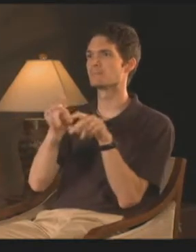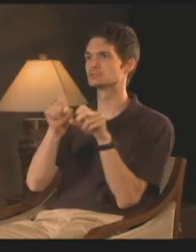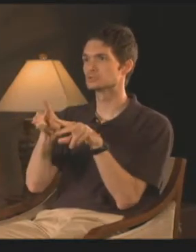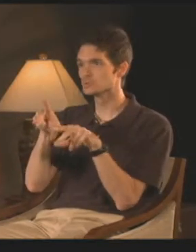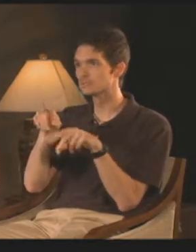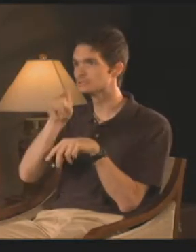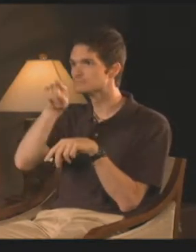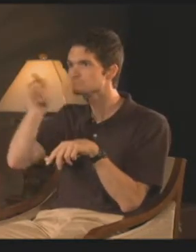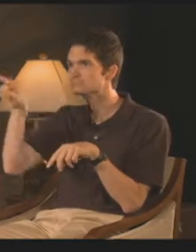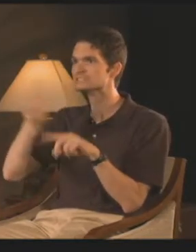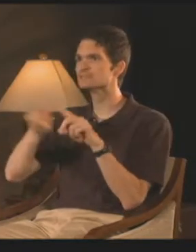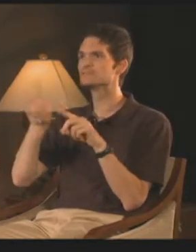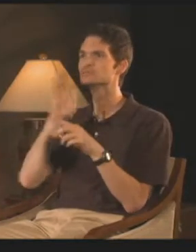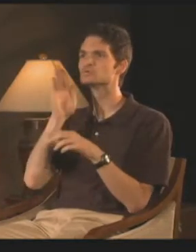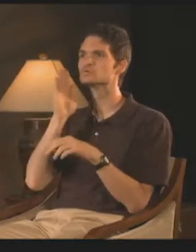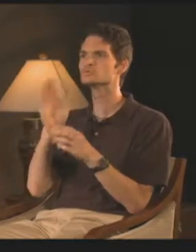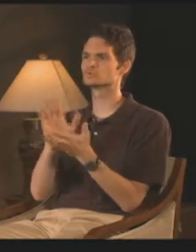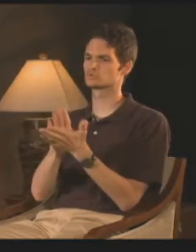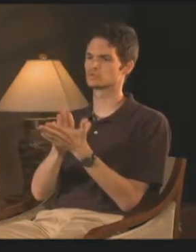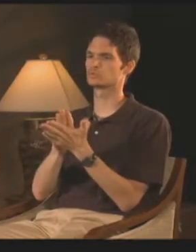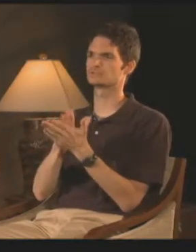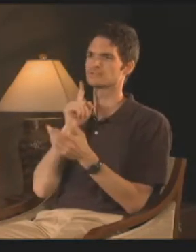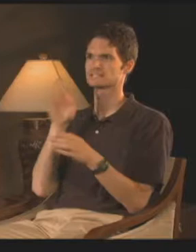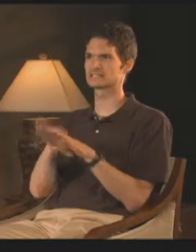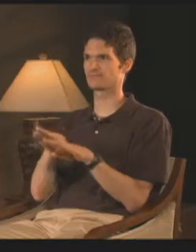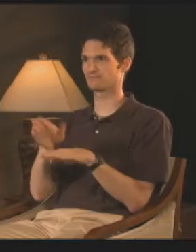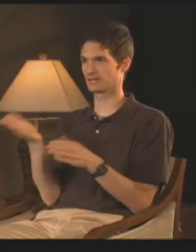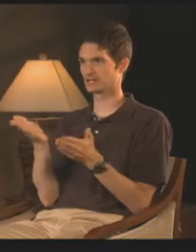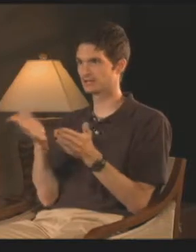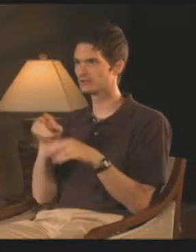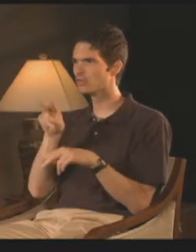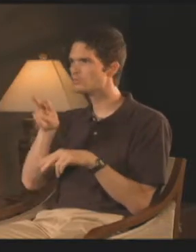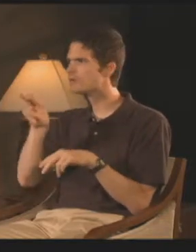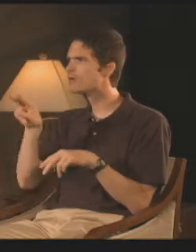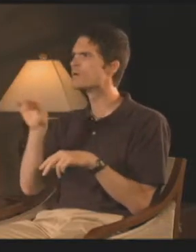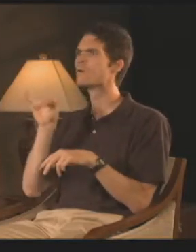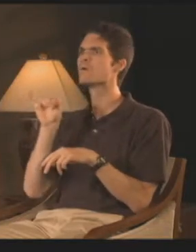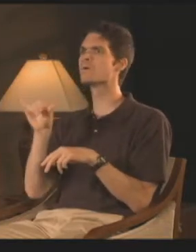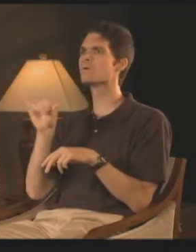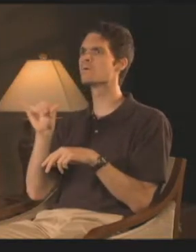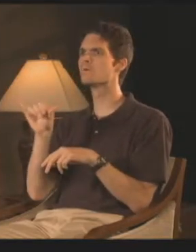with many opportunities to investigate. I looked around at different schools for the deaf